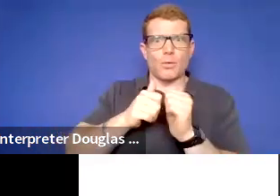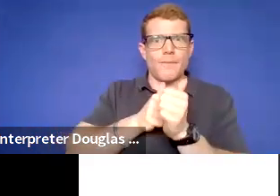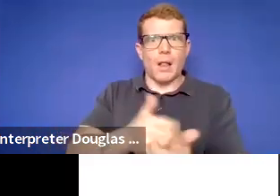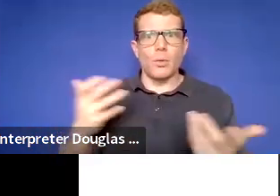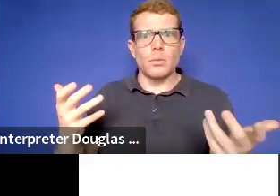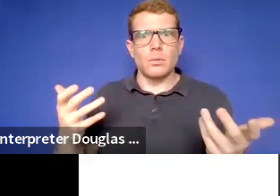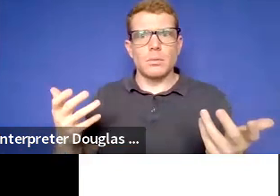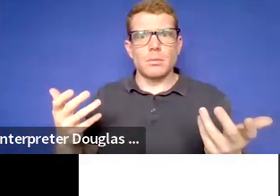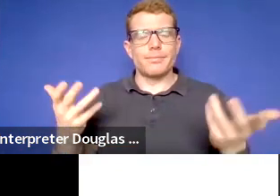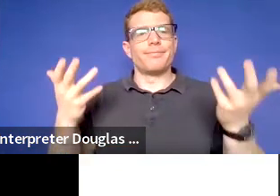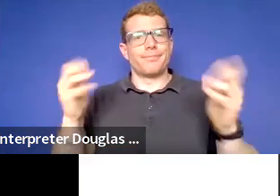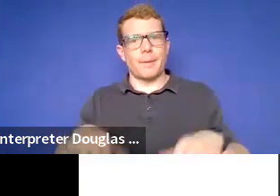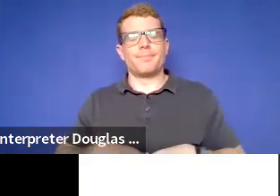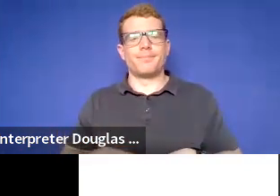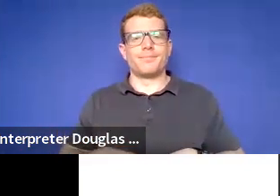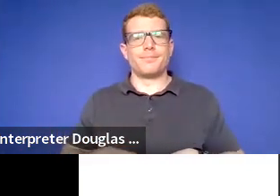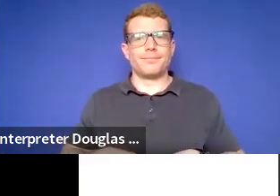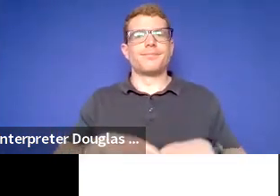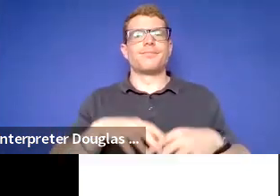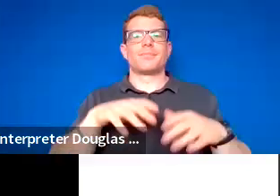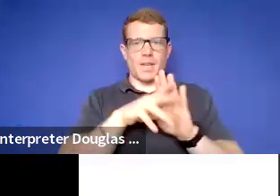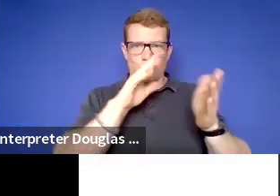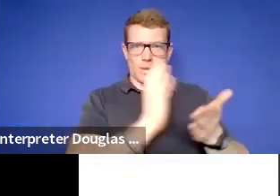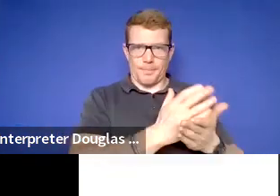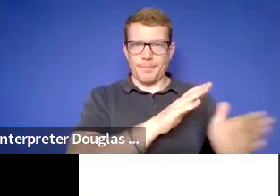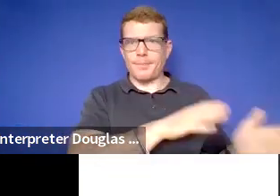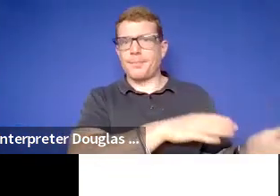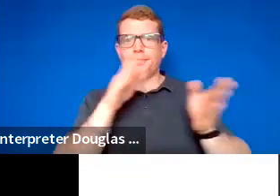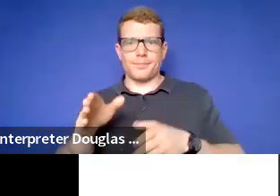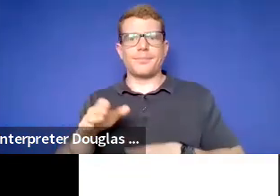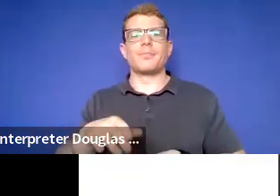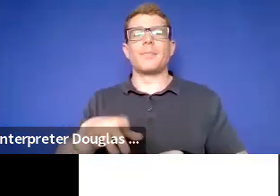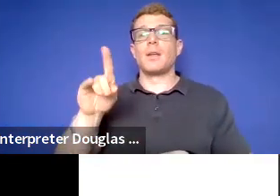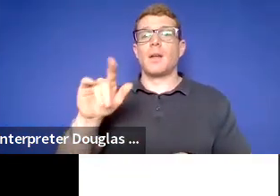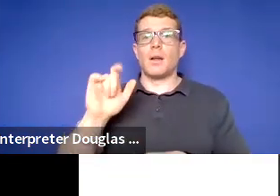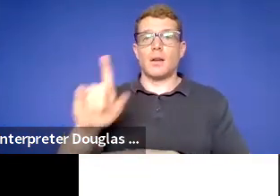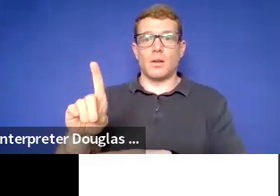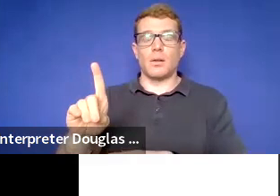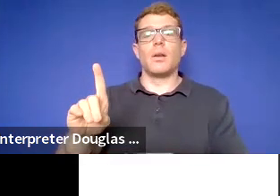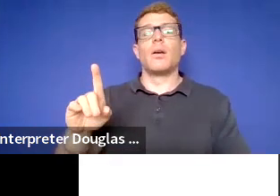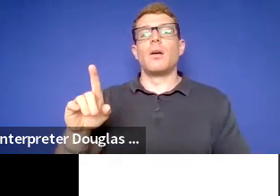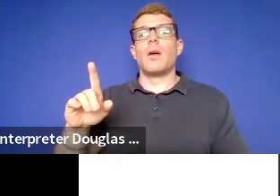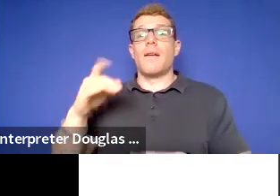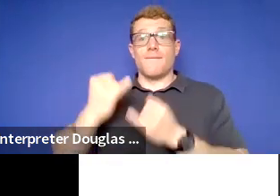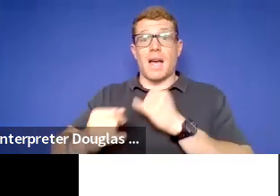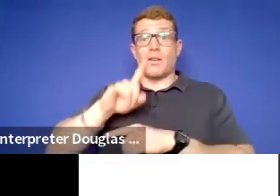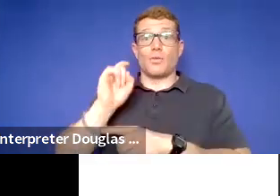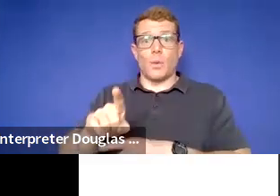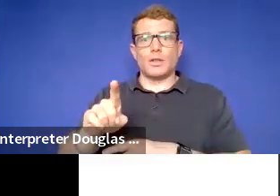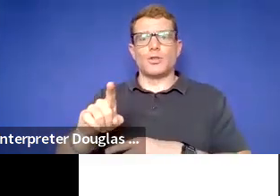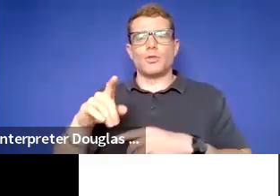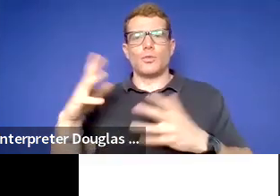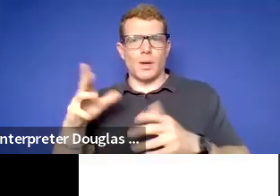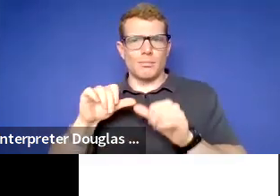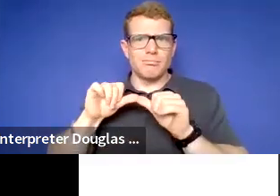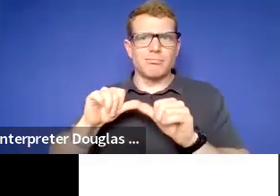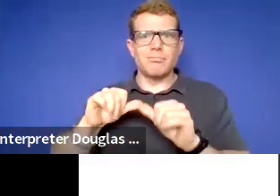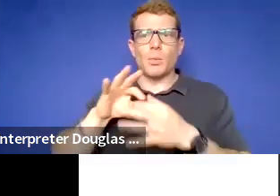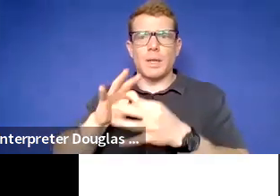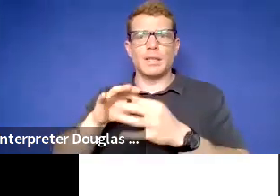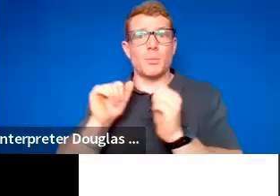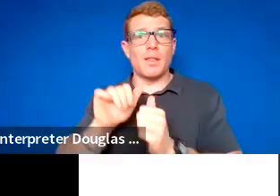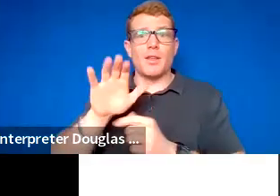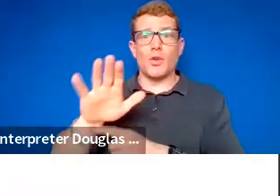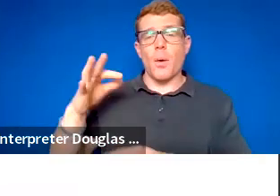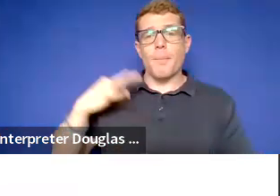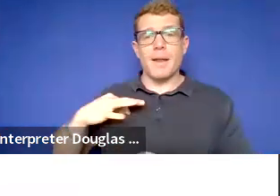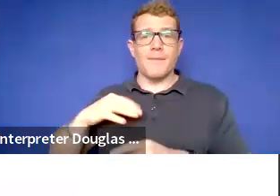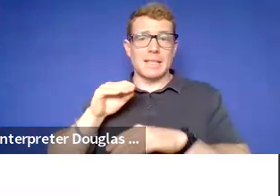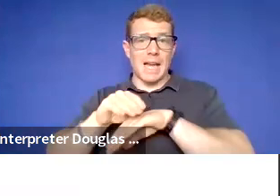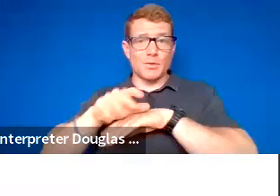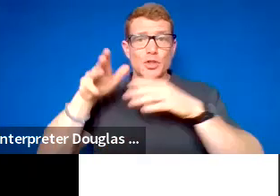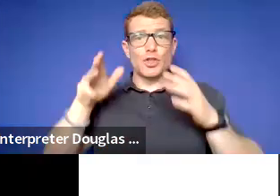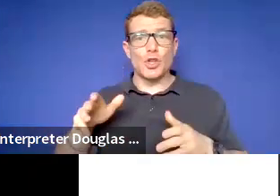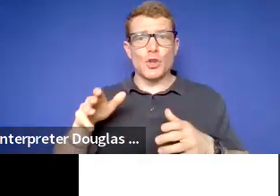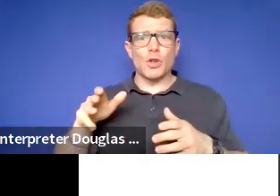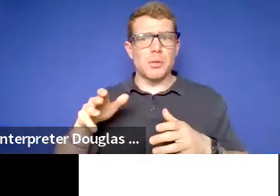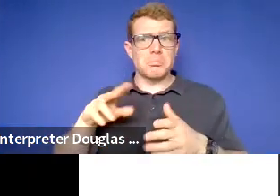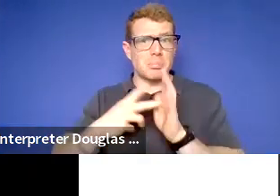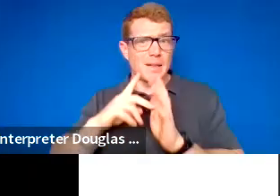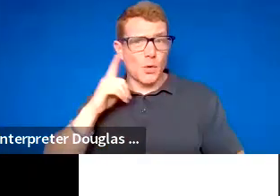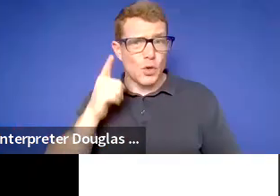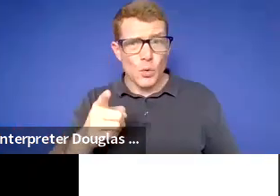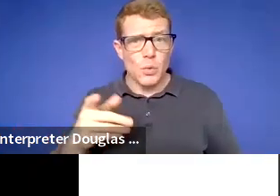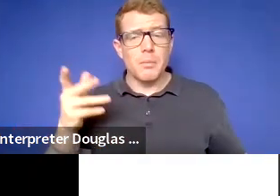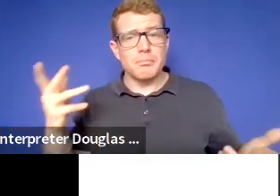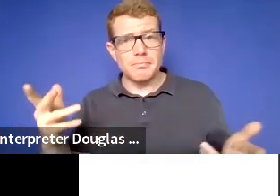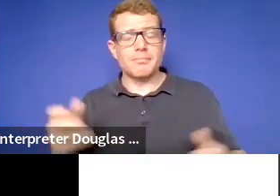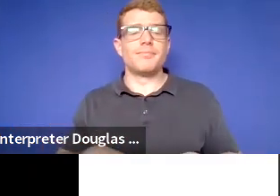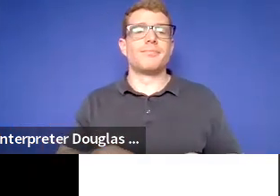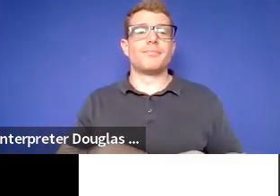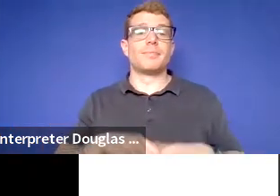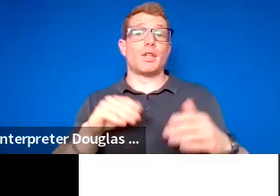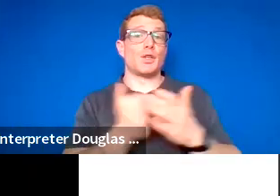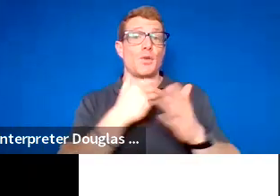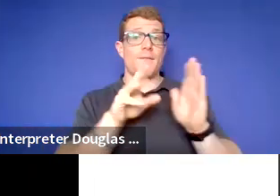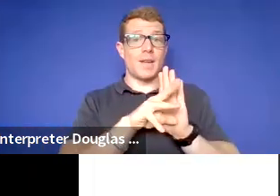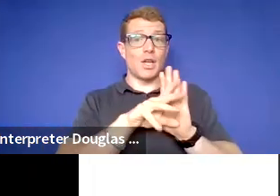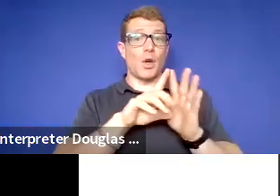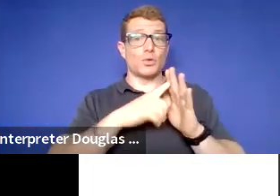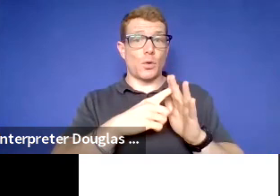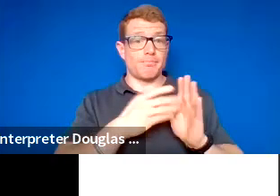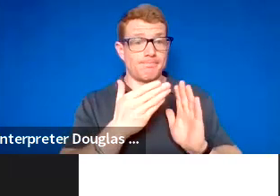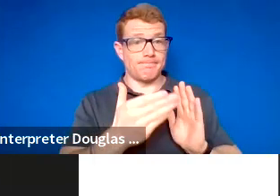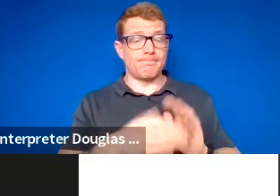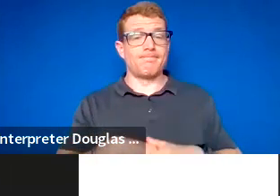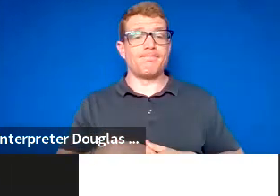I'm A final question. pose to the beneficiaries was, What does the ongoing relationship with your benefits, counselor mean to you?